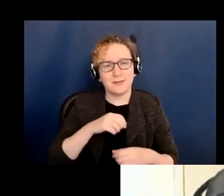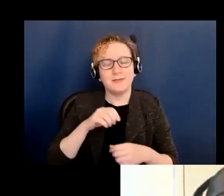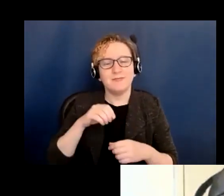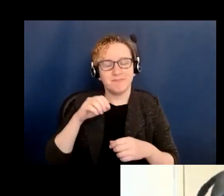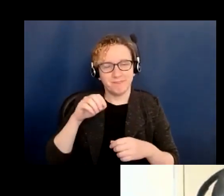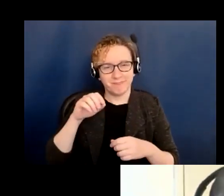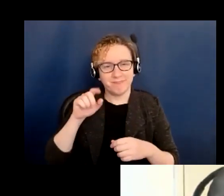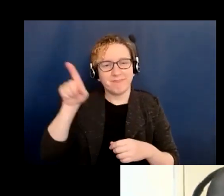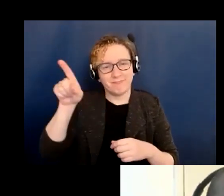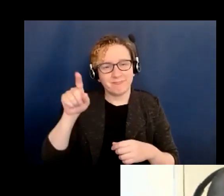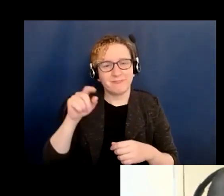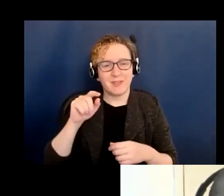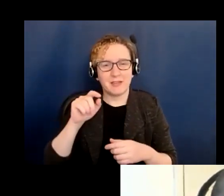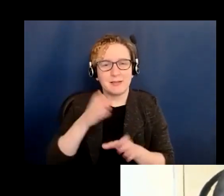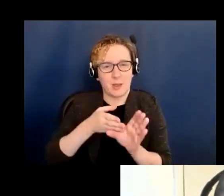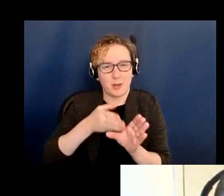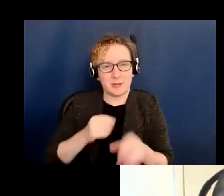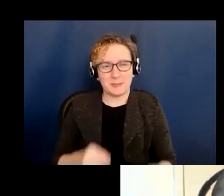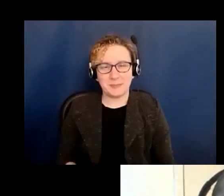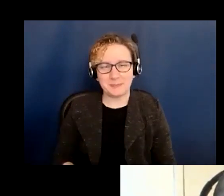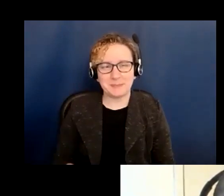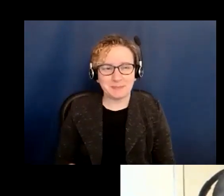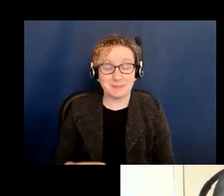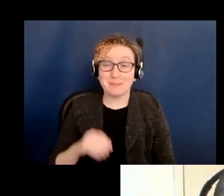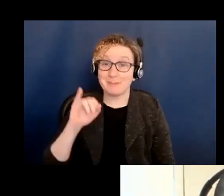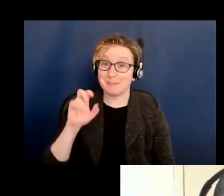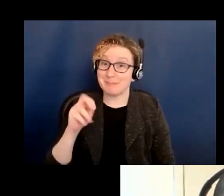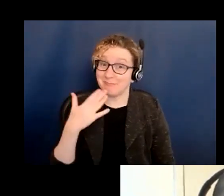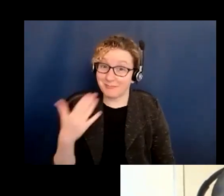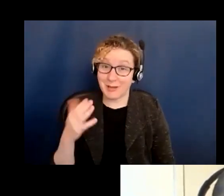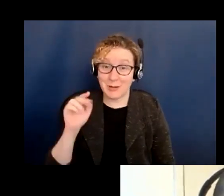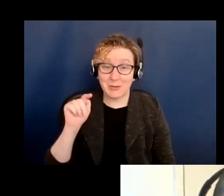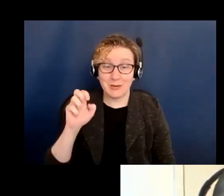As I mentioned, this is not starting off where the program has everything in place, where